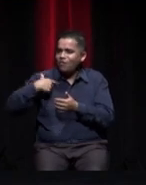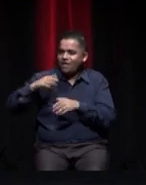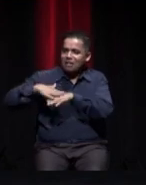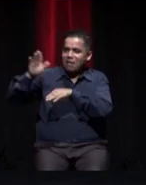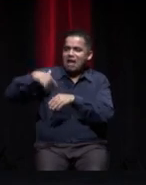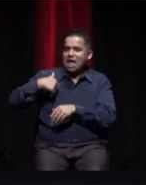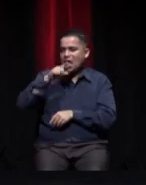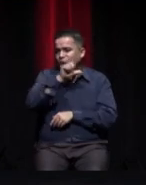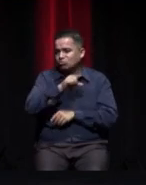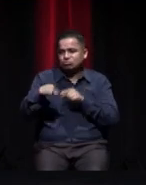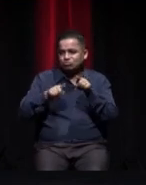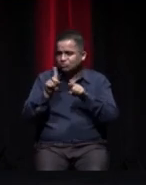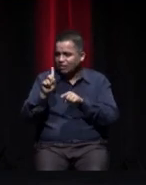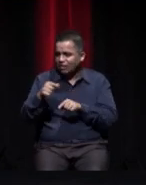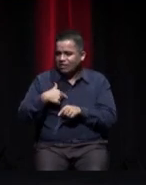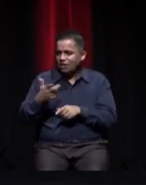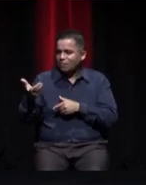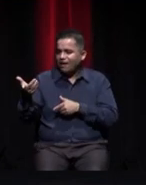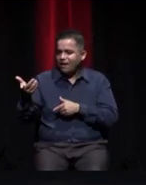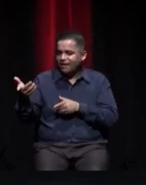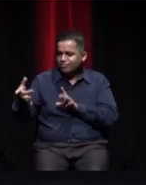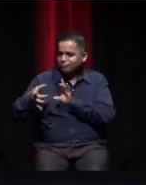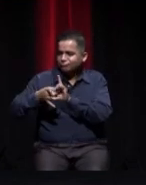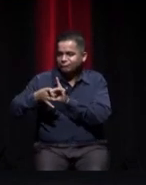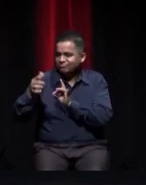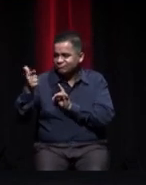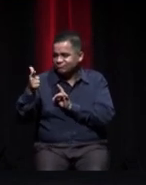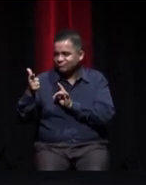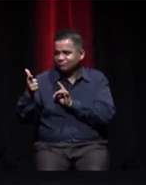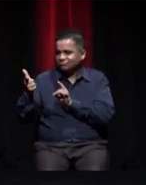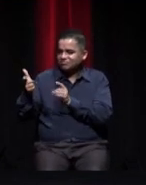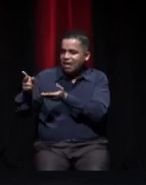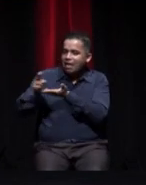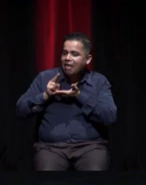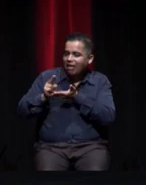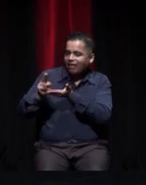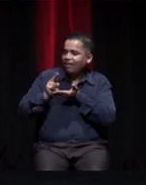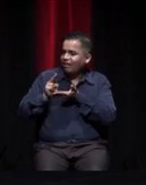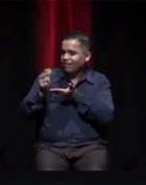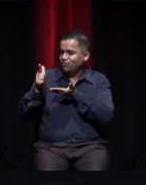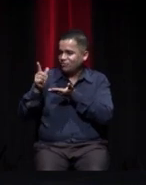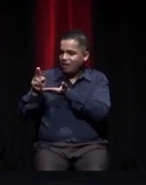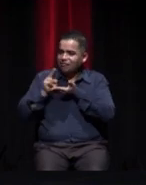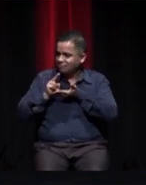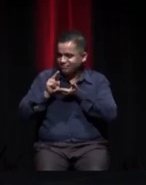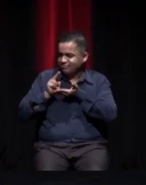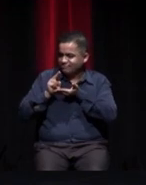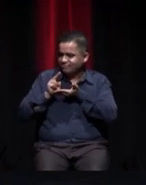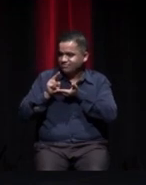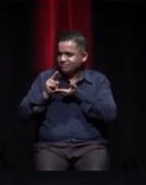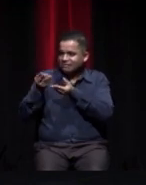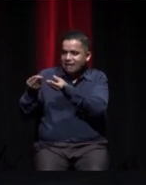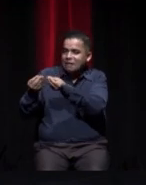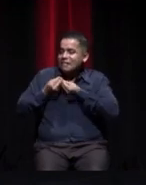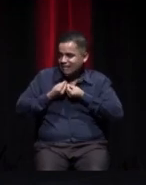But they don't share it with me. He's not lending it to me, they aren't restoring it, they aren't giving it back to me.